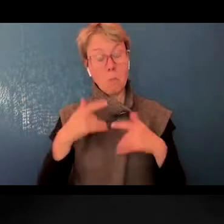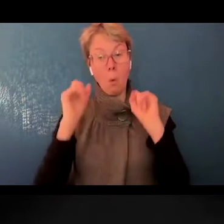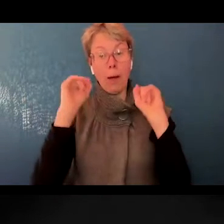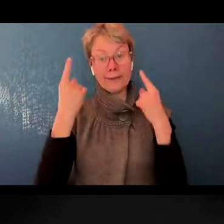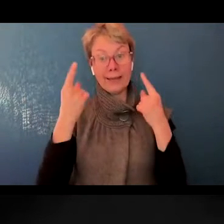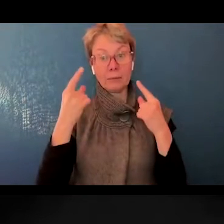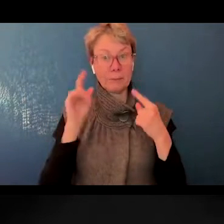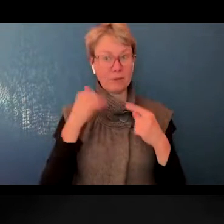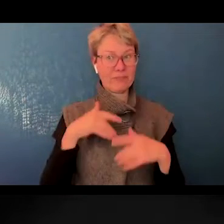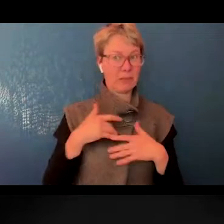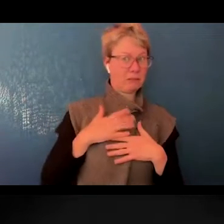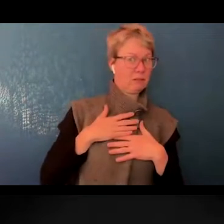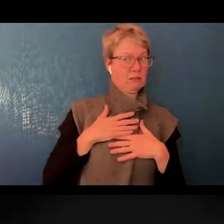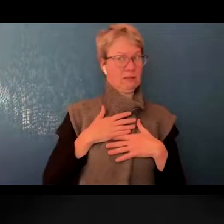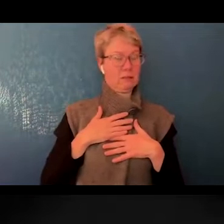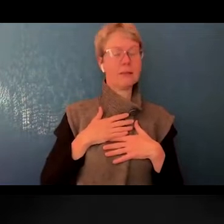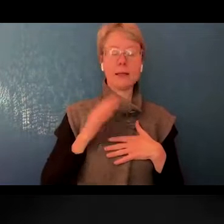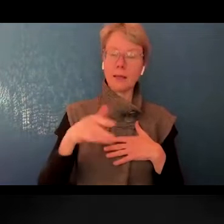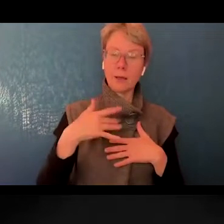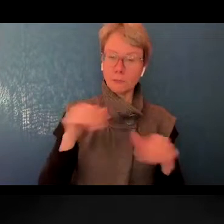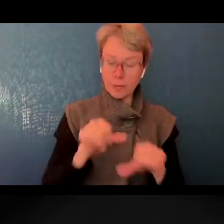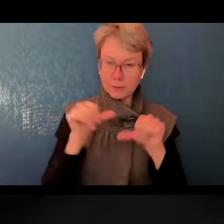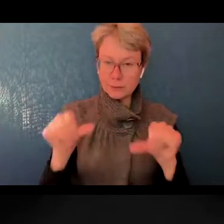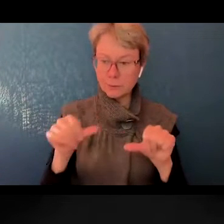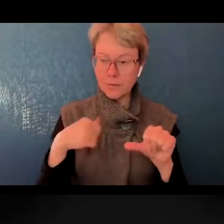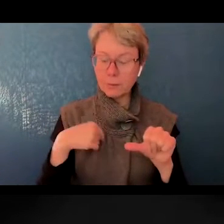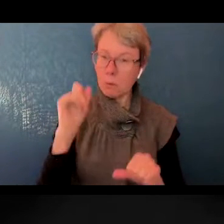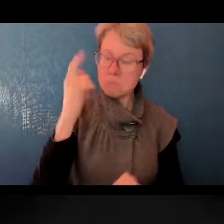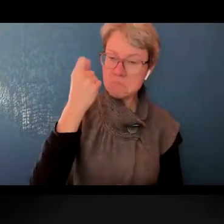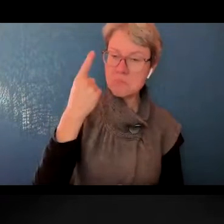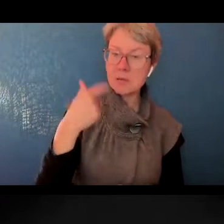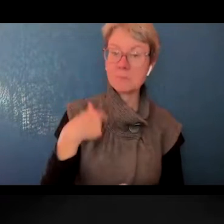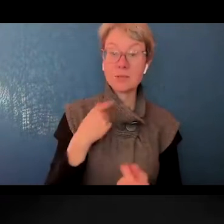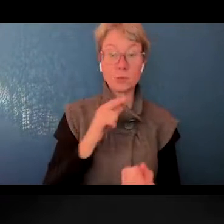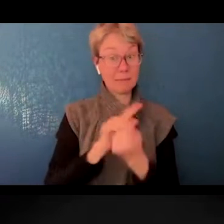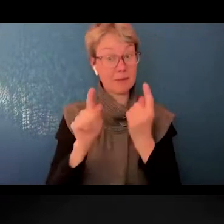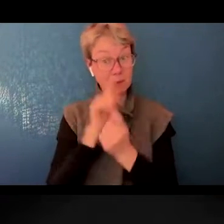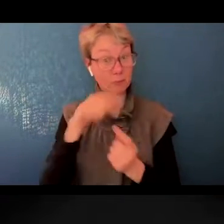to provide a unique opportunity and um to meet people from legal aid from across all different